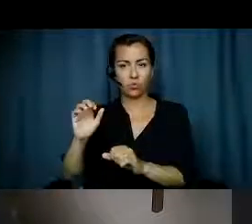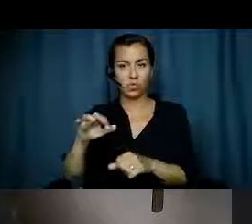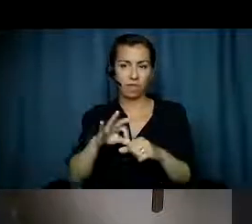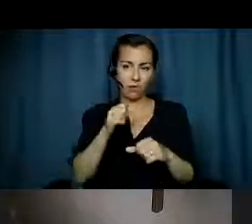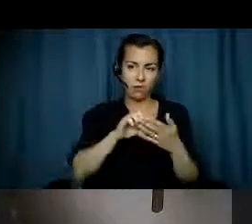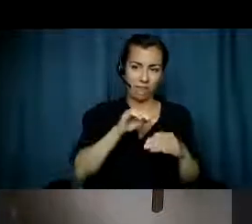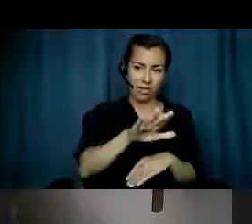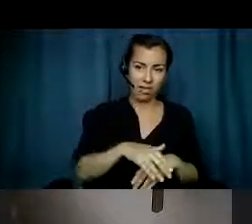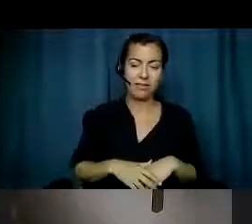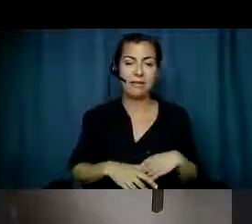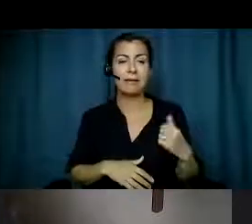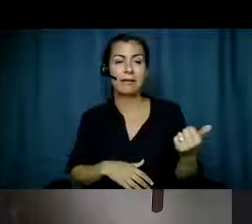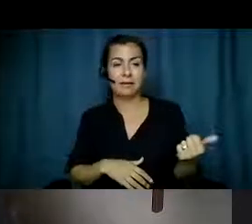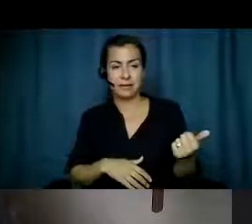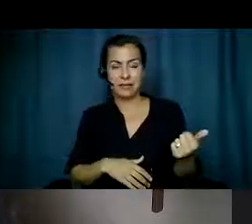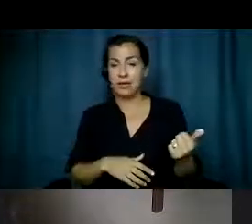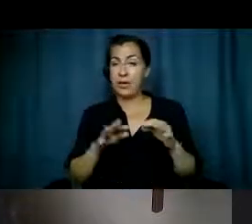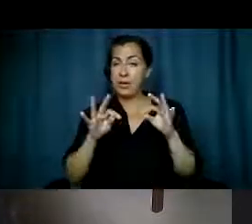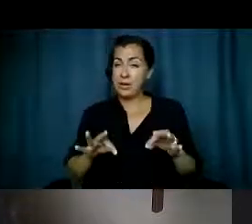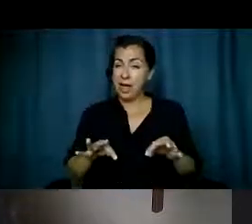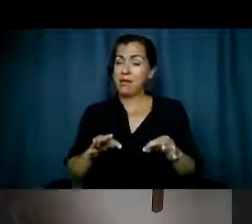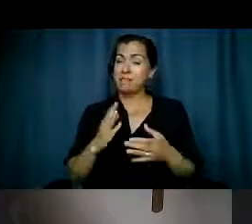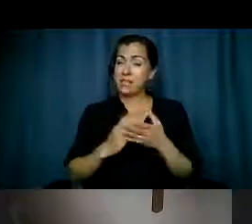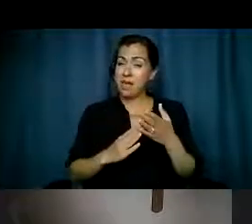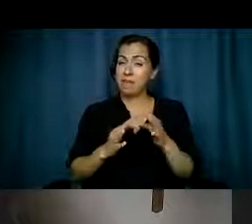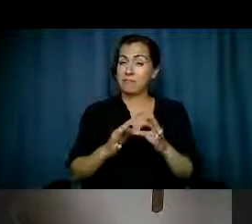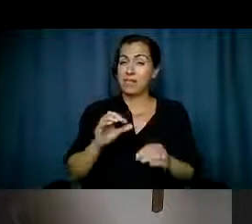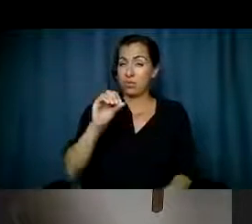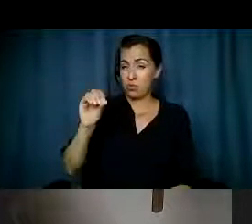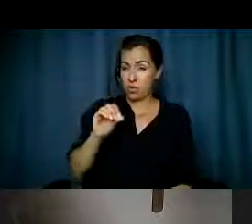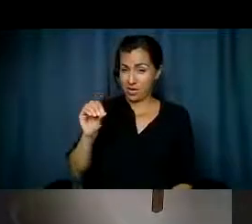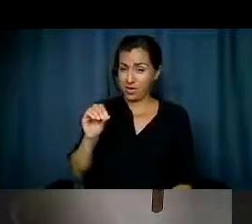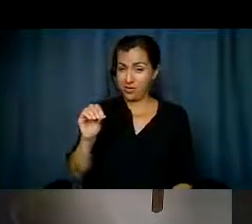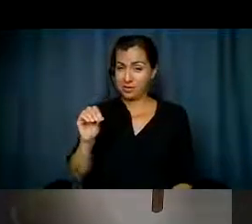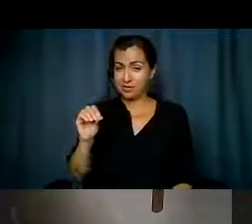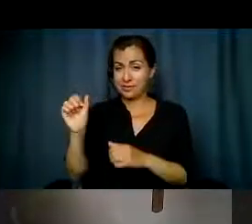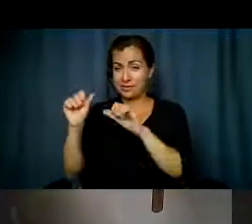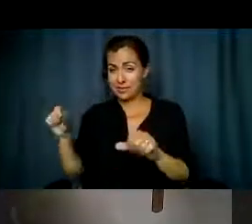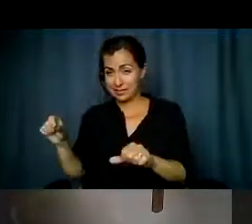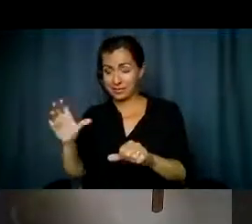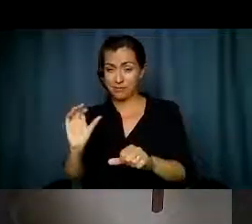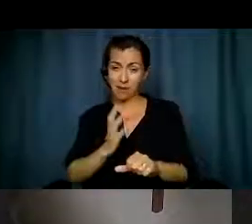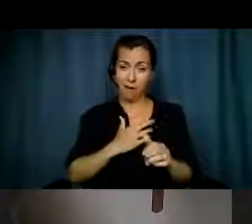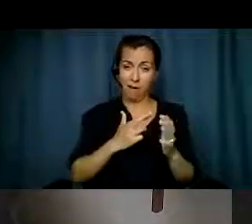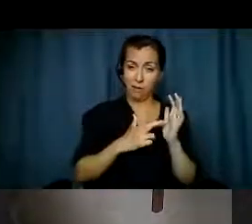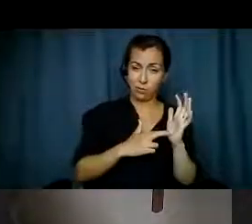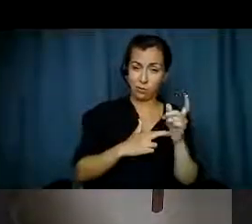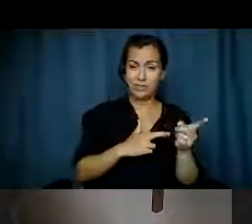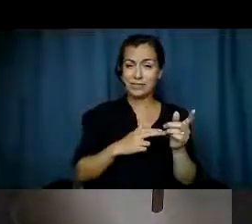and more inclusive.